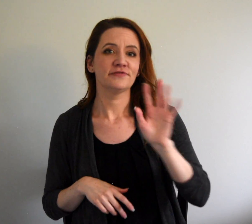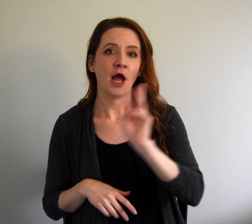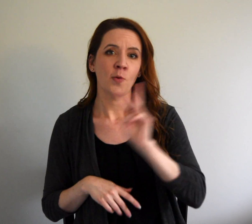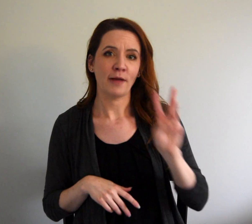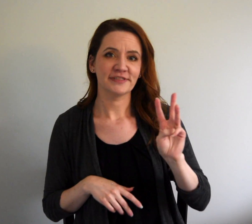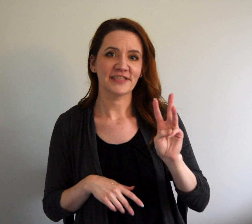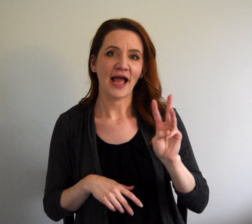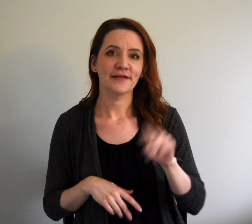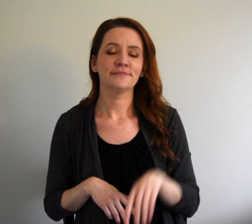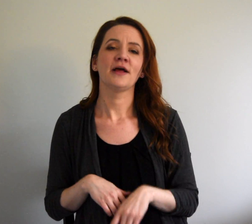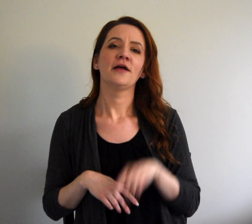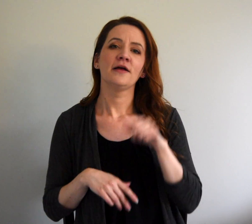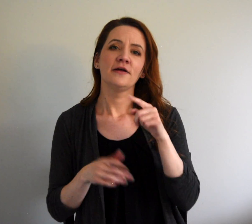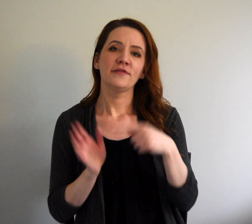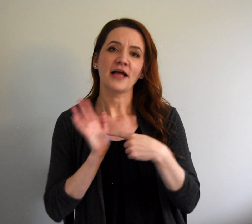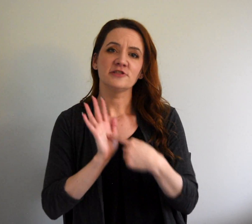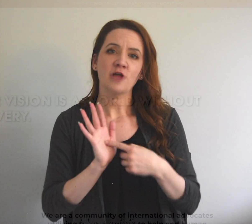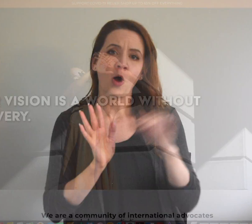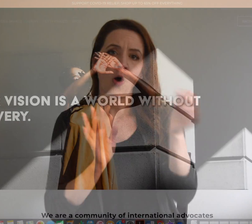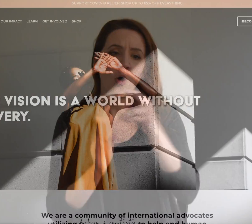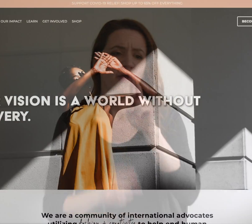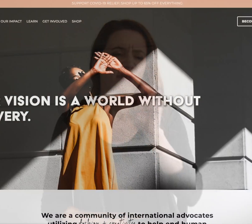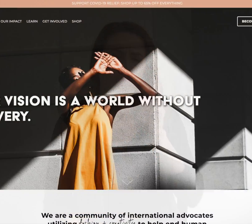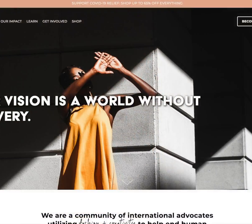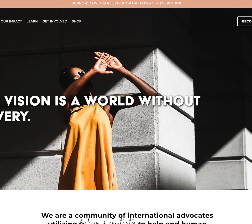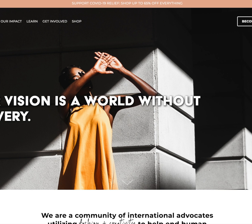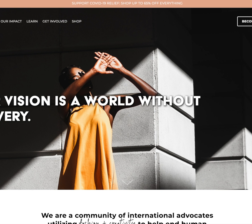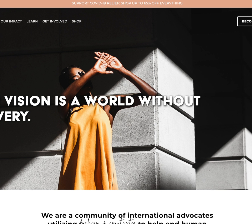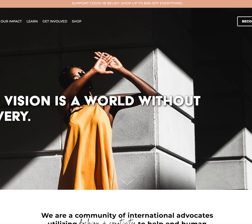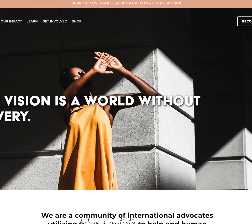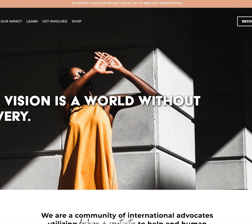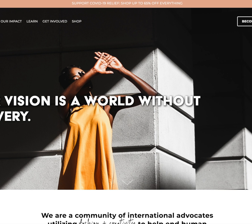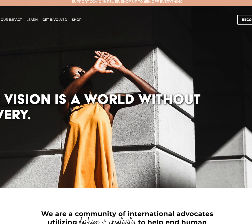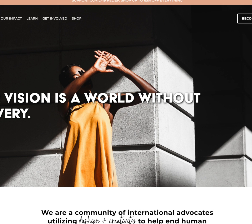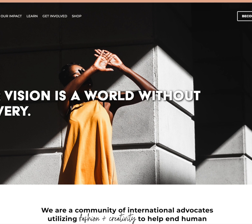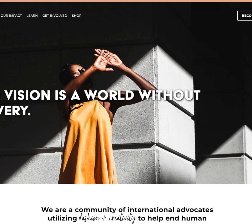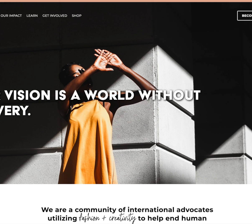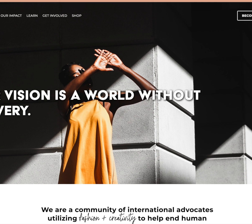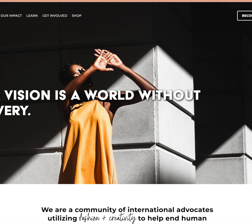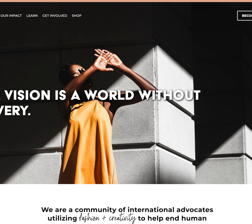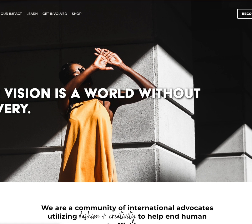stories to share their mission. On the screen you can see a strong image of a